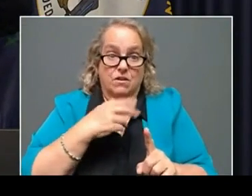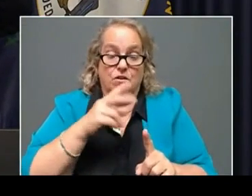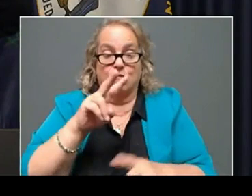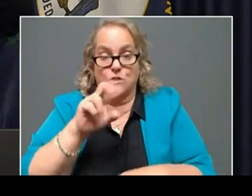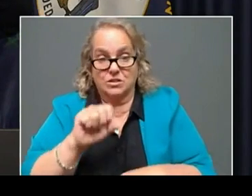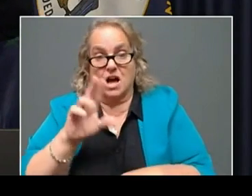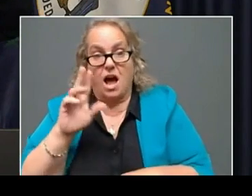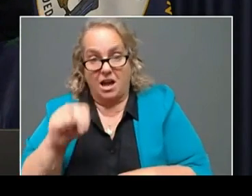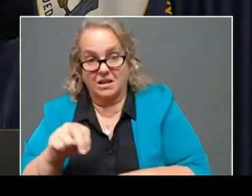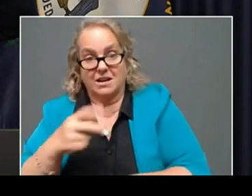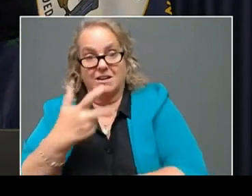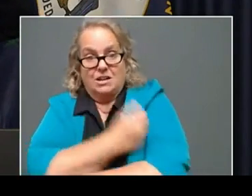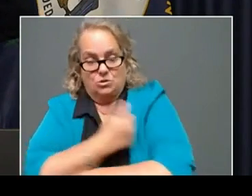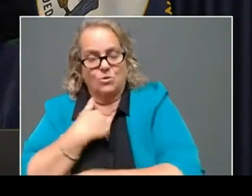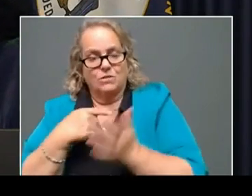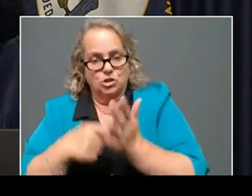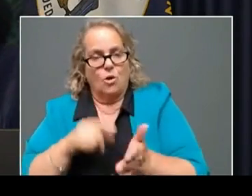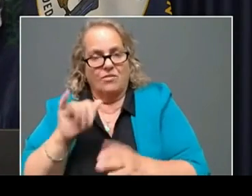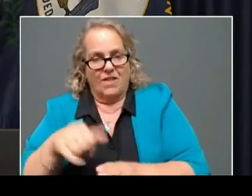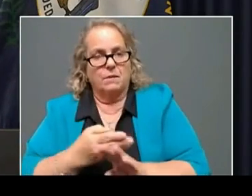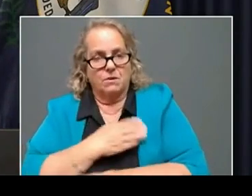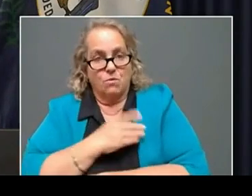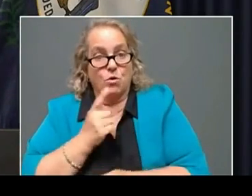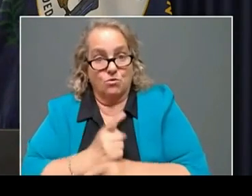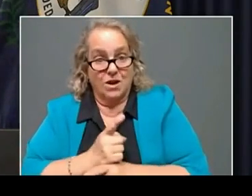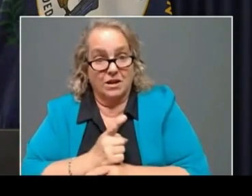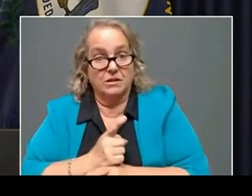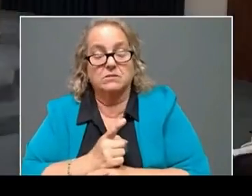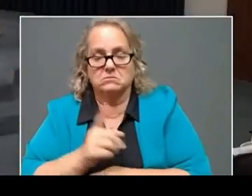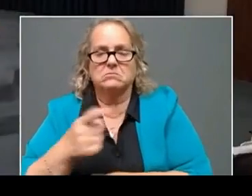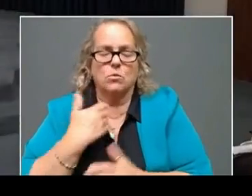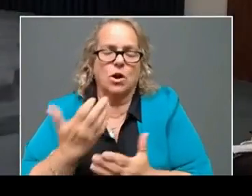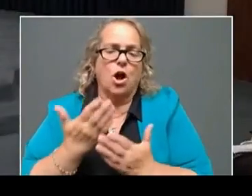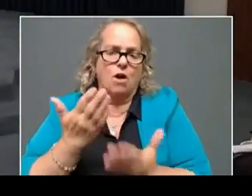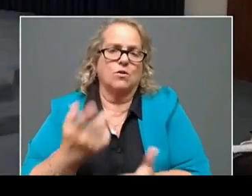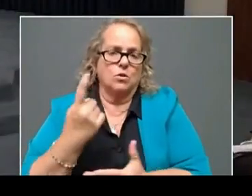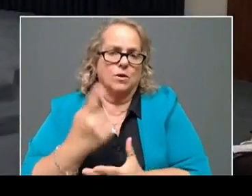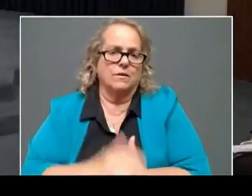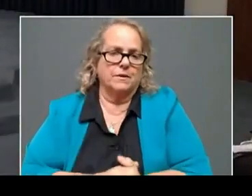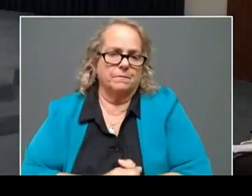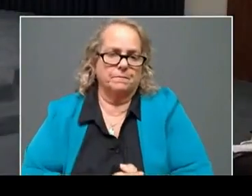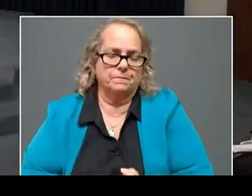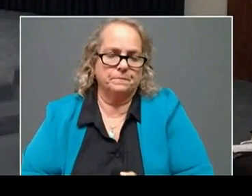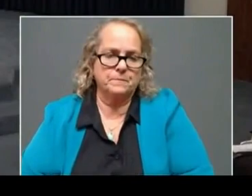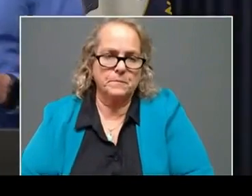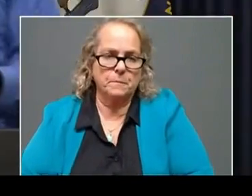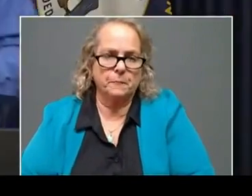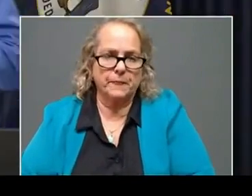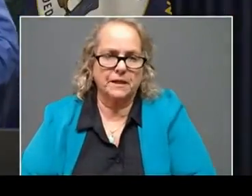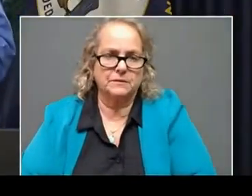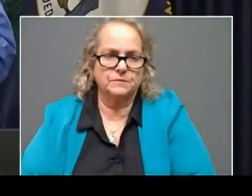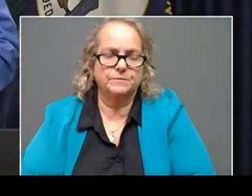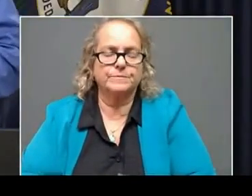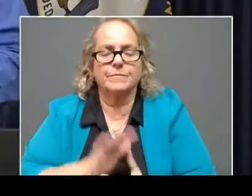graphs before. Sure. So for this, one of the things we're doing is we go